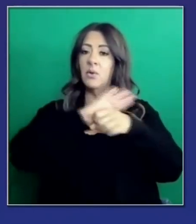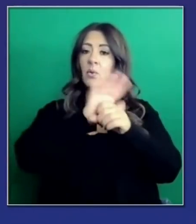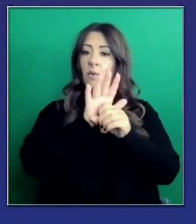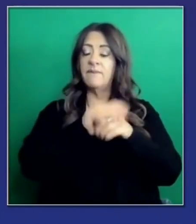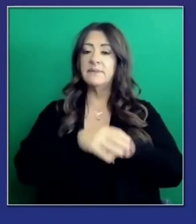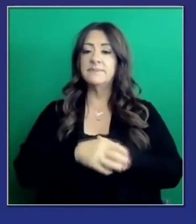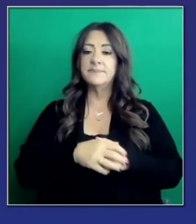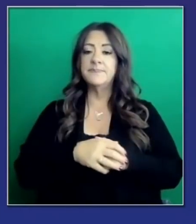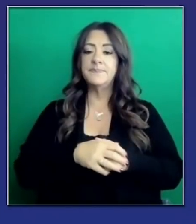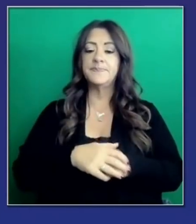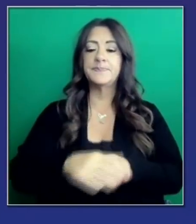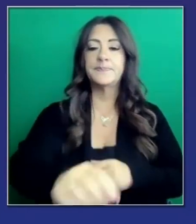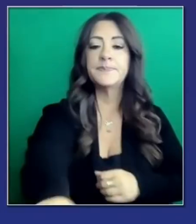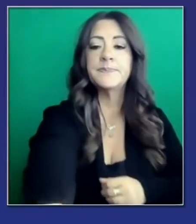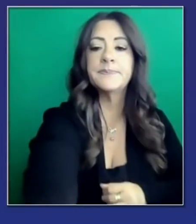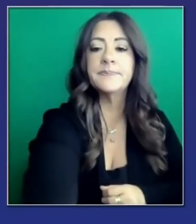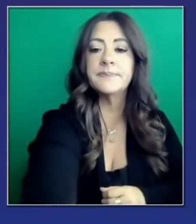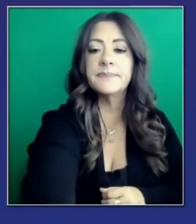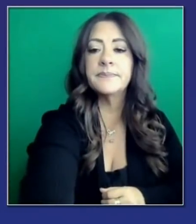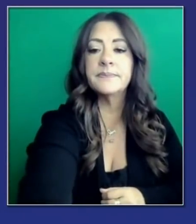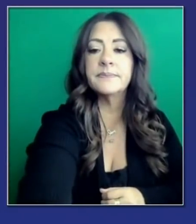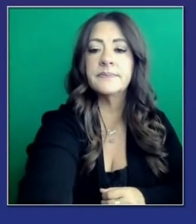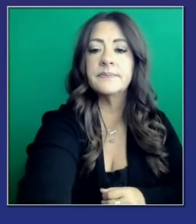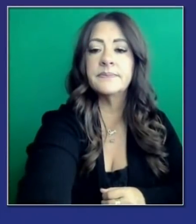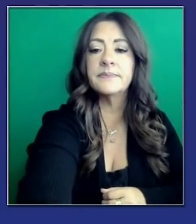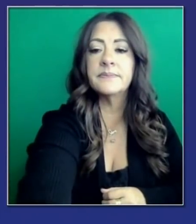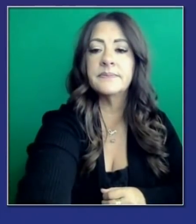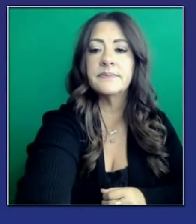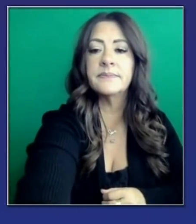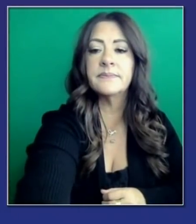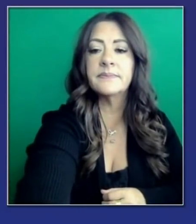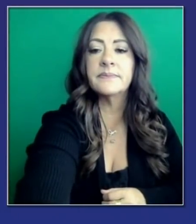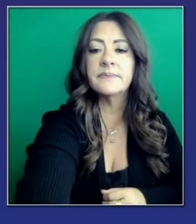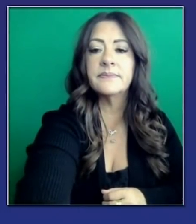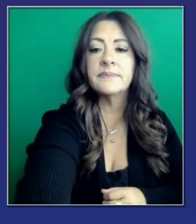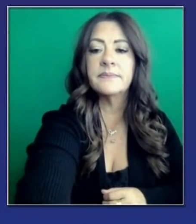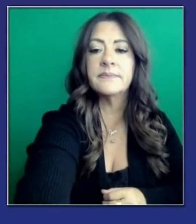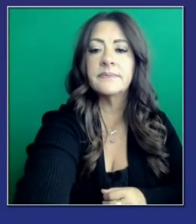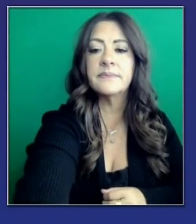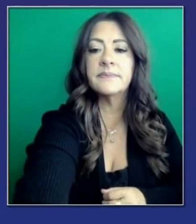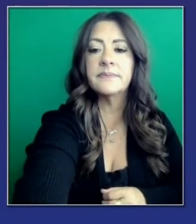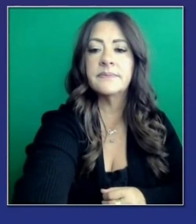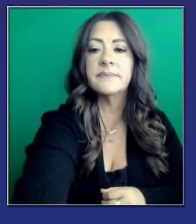BASED UPON OUR BEHAVIOR, INDIVIDUALS COLLECTIVELY, BASED UPON OUR SUCCESS AT CONTINUING TO MITIGATE THE GROWTH AND